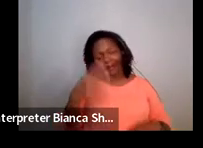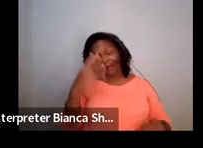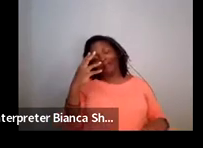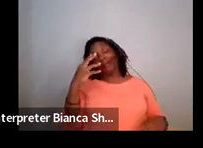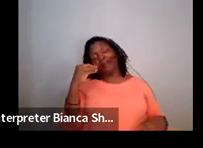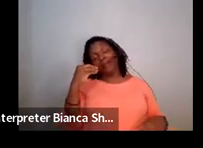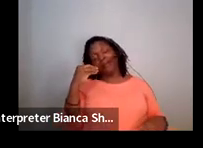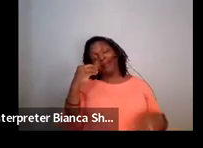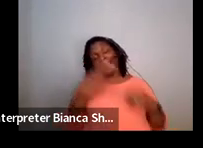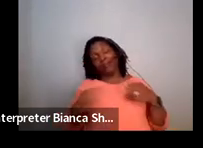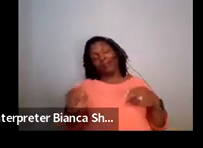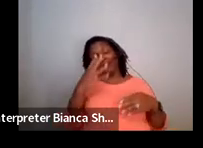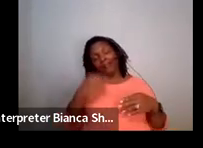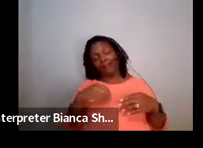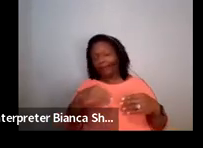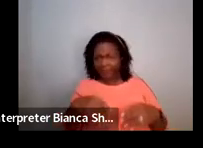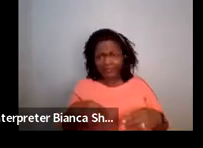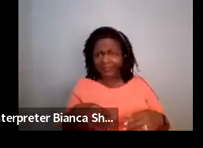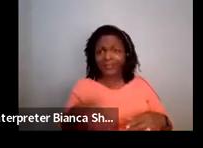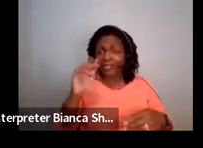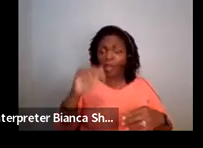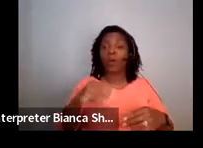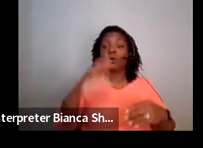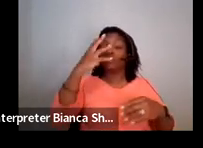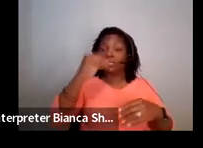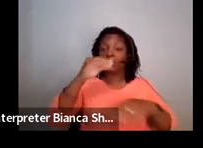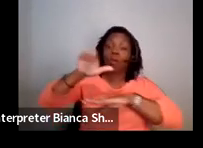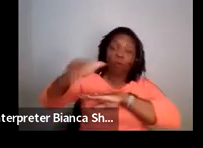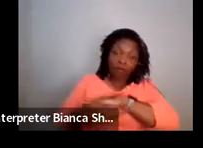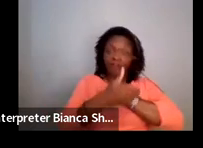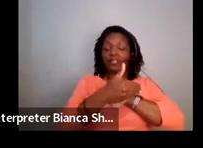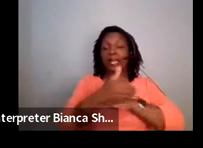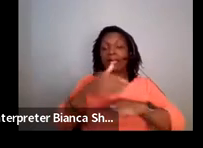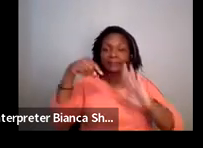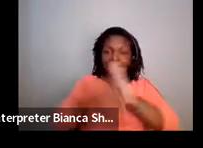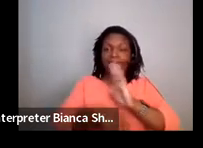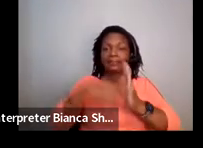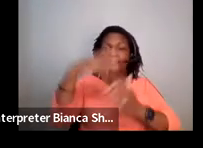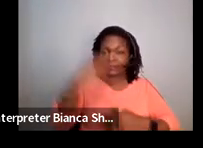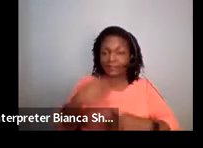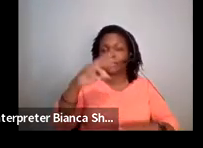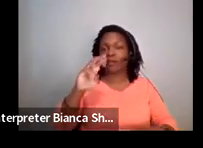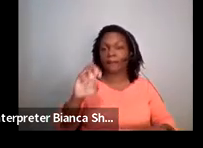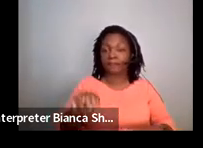We want you to care for your mental health. If you are having depression, anxiety issues.